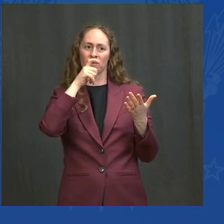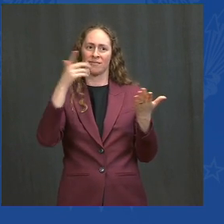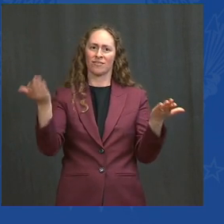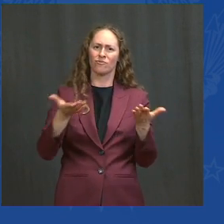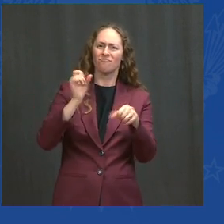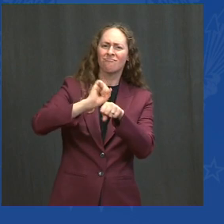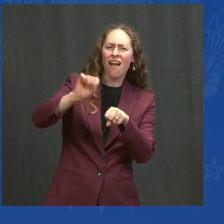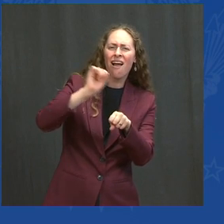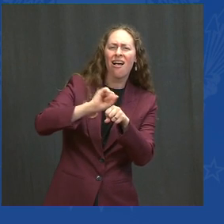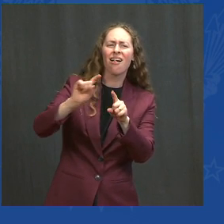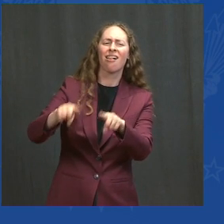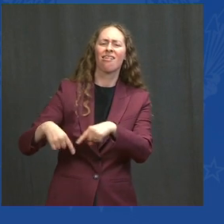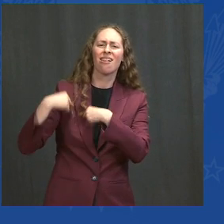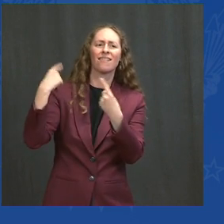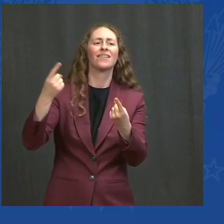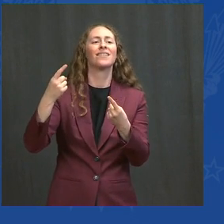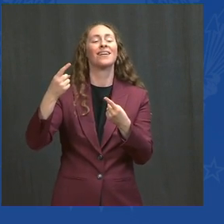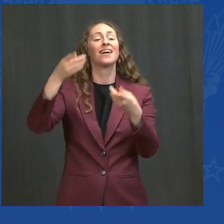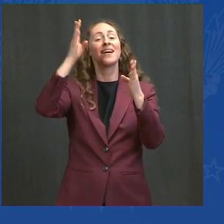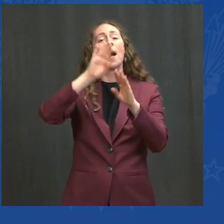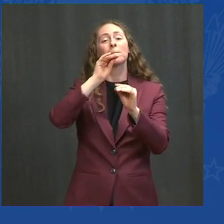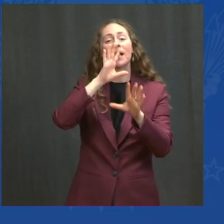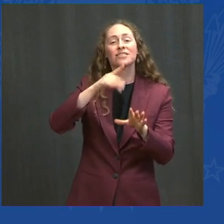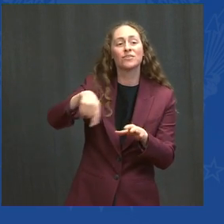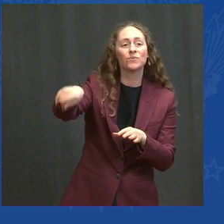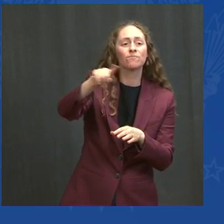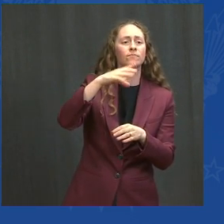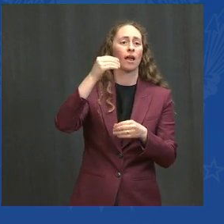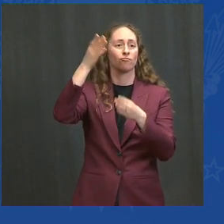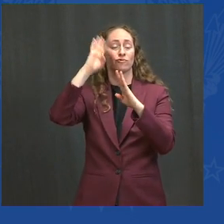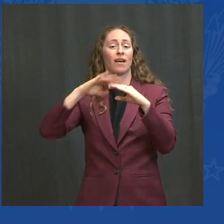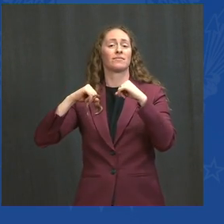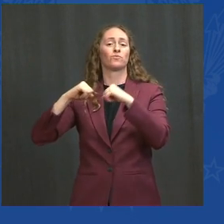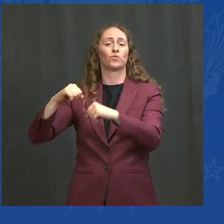May God bless you all, and may God protect our troops. Thank you, Wisconsin.